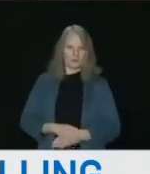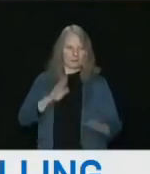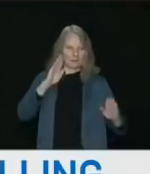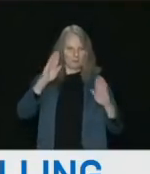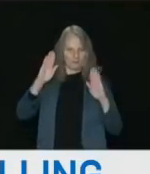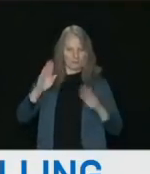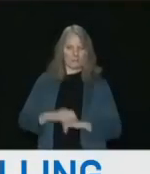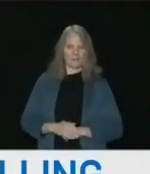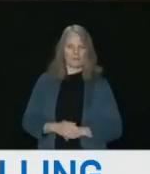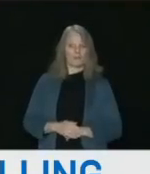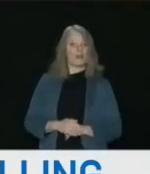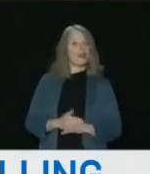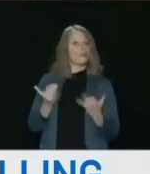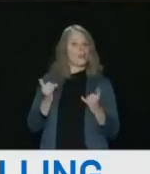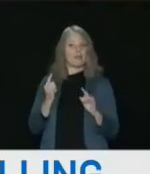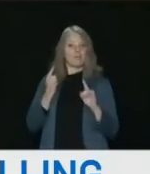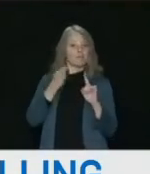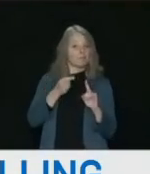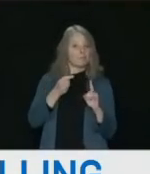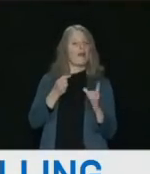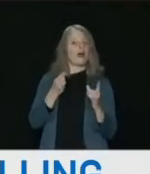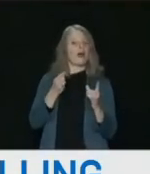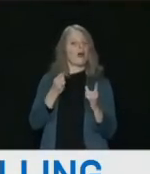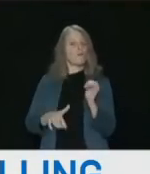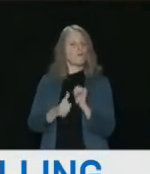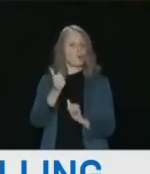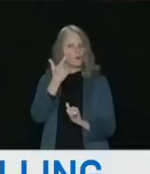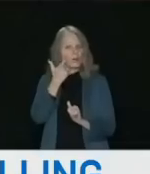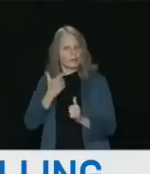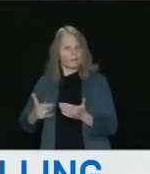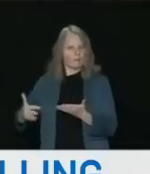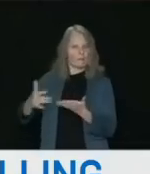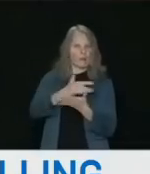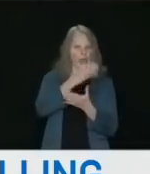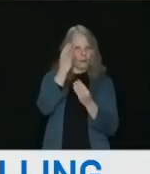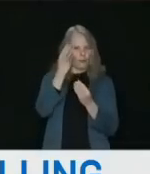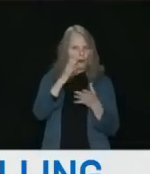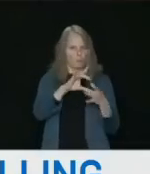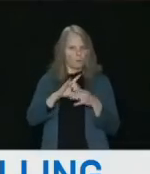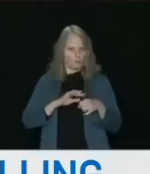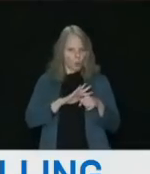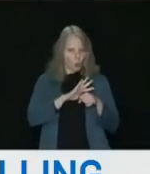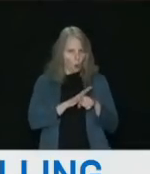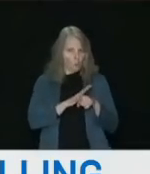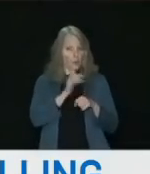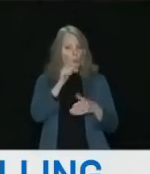PREDICTING LONGER RANGE